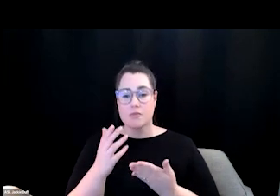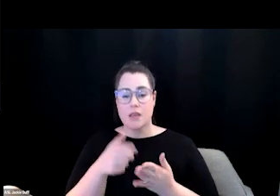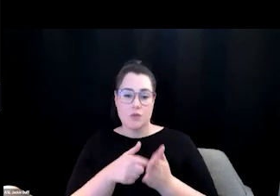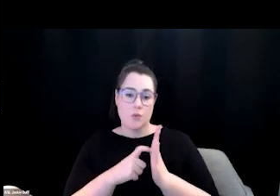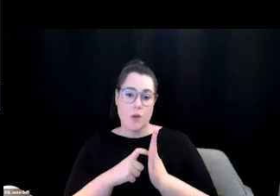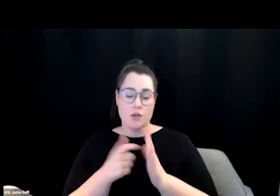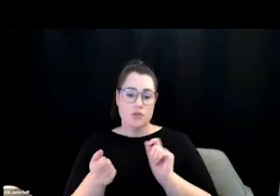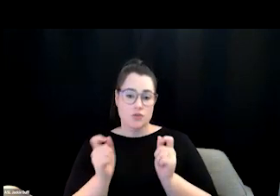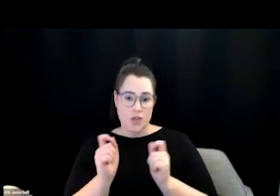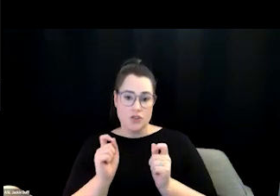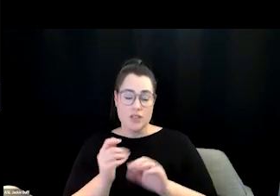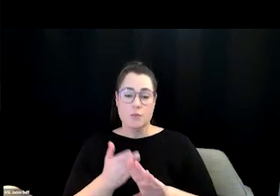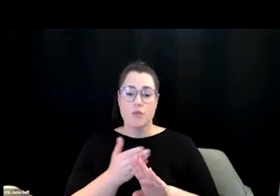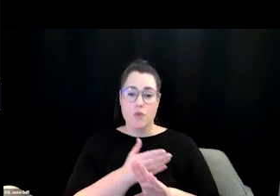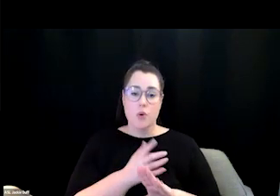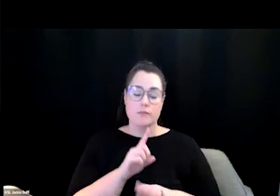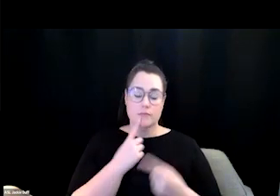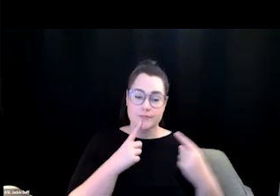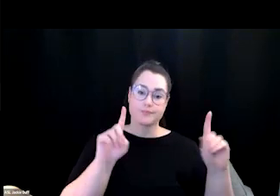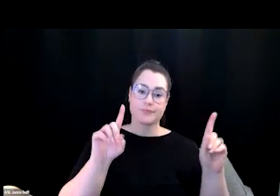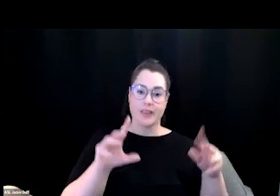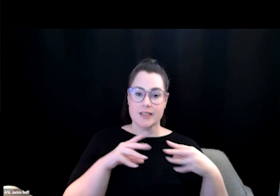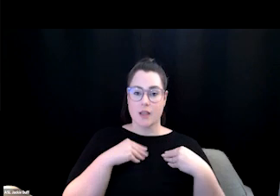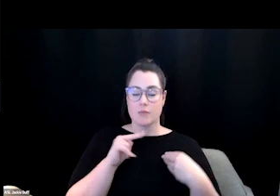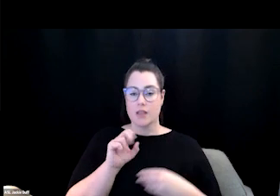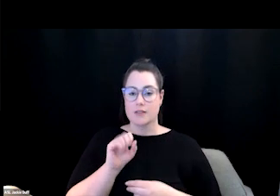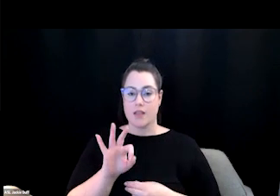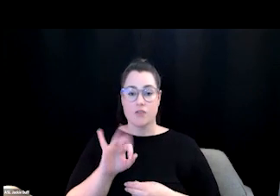Just because you submitted a proposal successfully in Grants.gov,